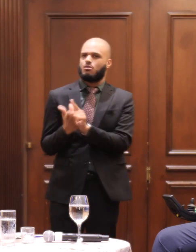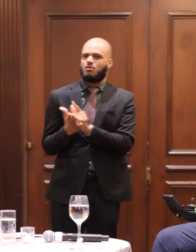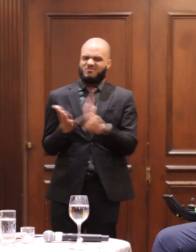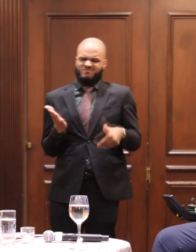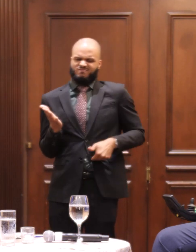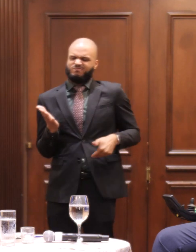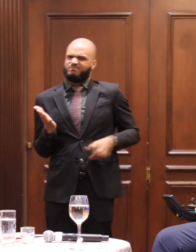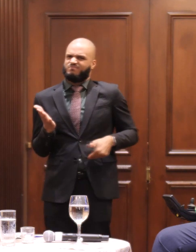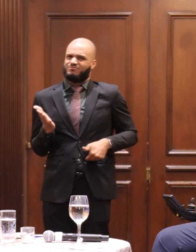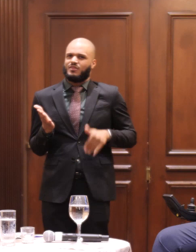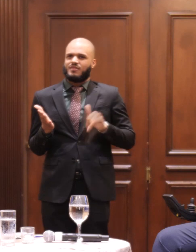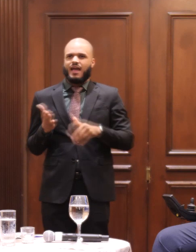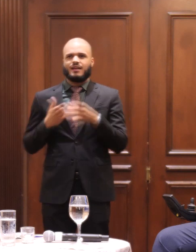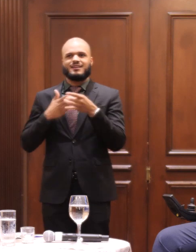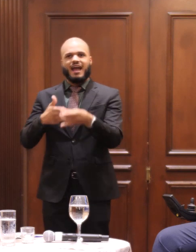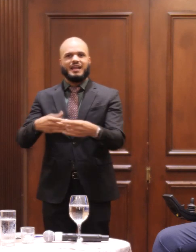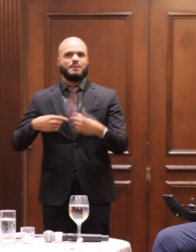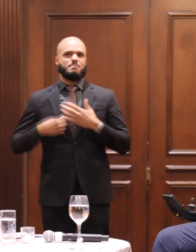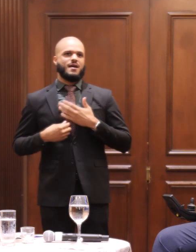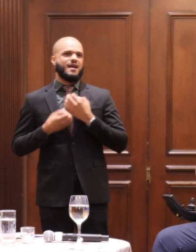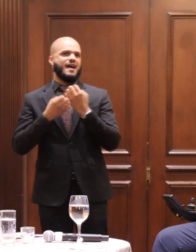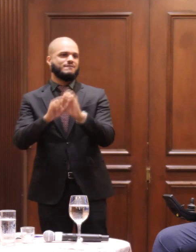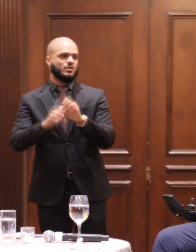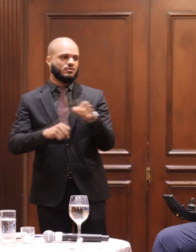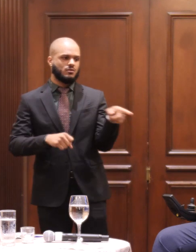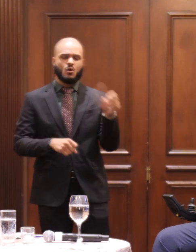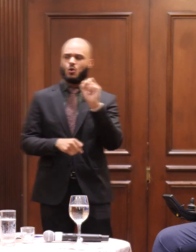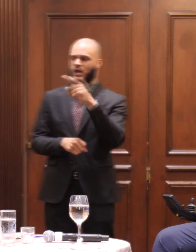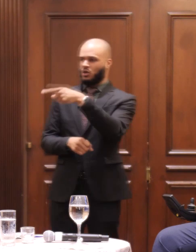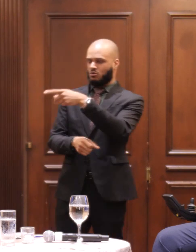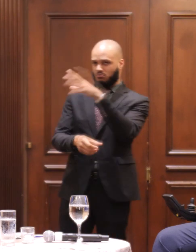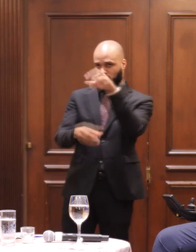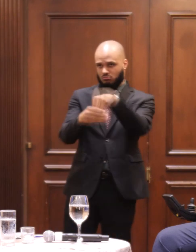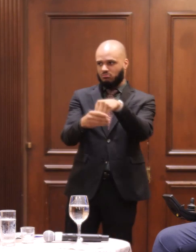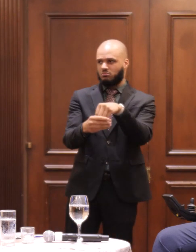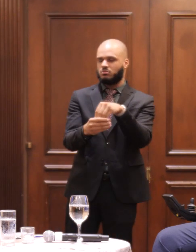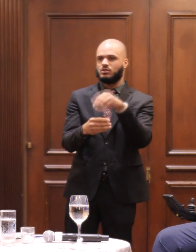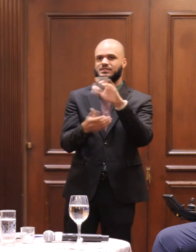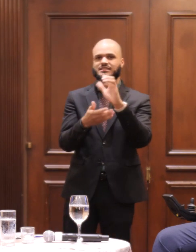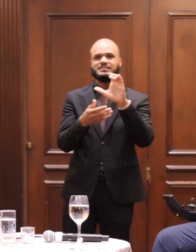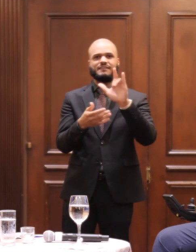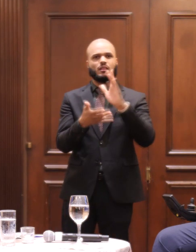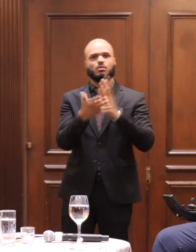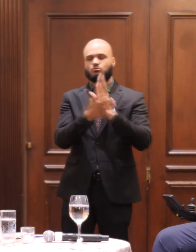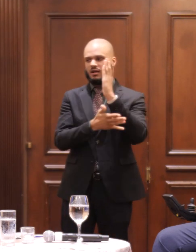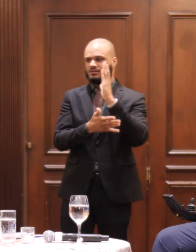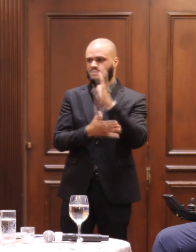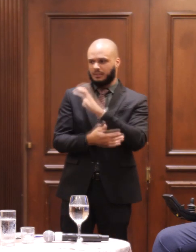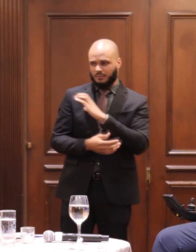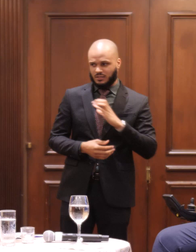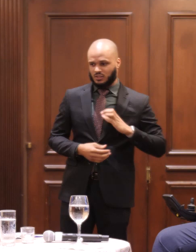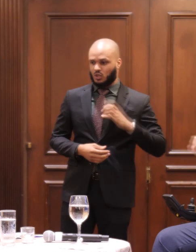So you went on the Civil Rights Commission thinking that that may be where to